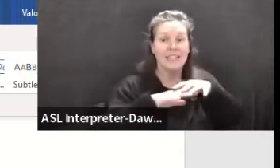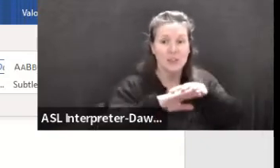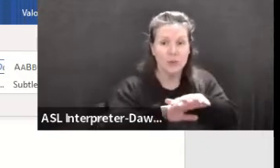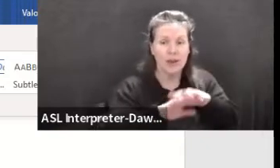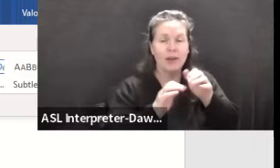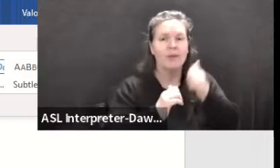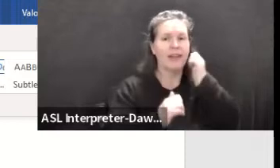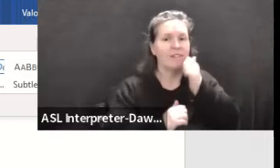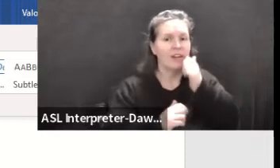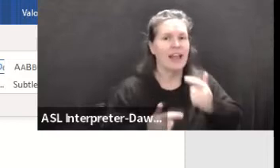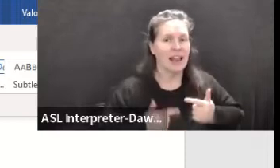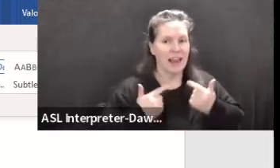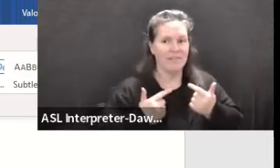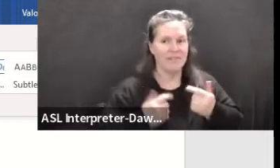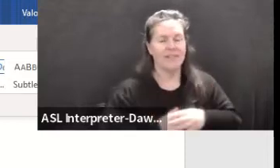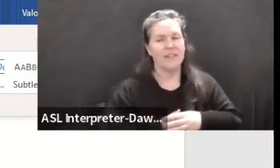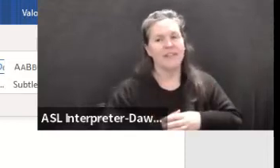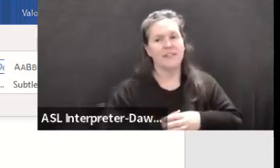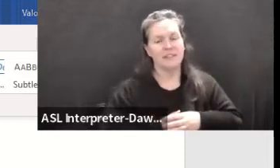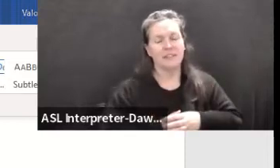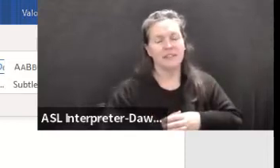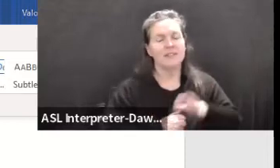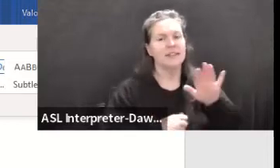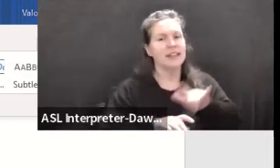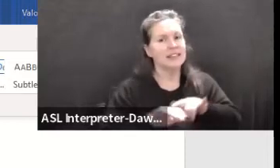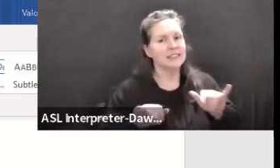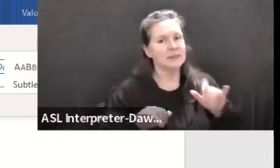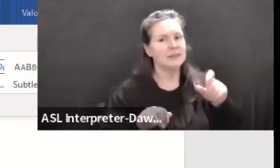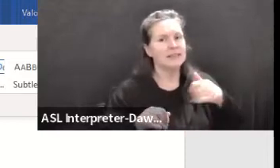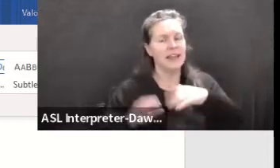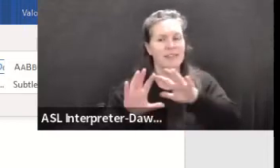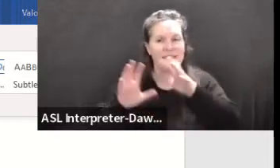But we also need a set of rules that not only are effective,